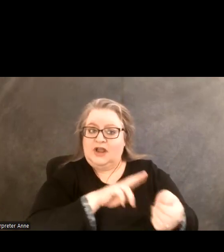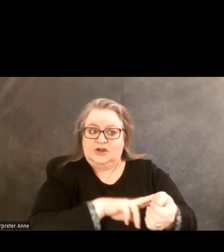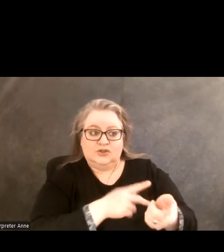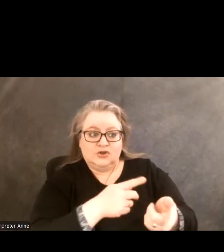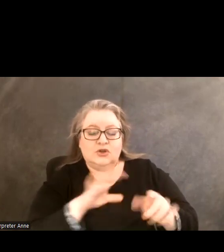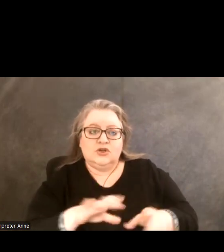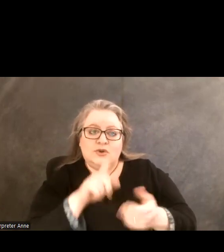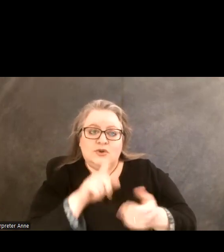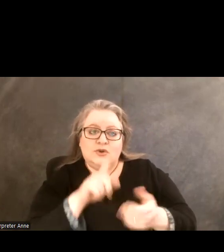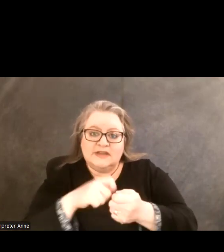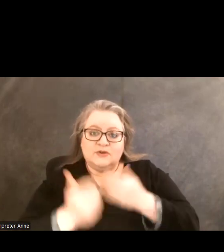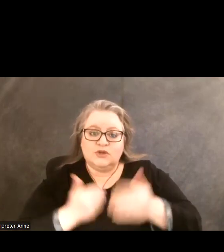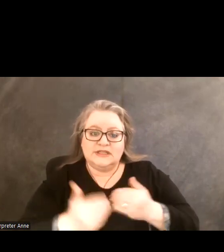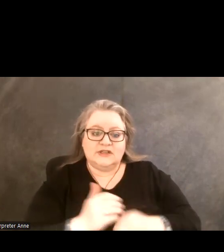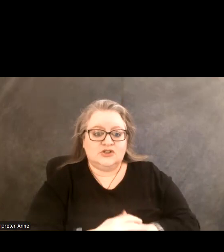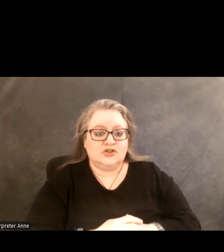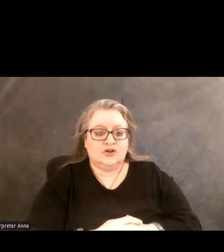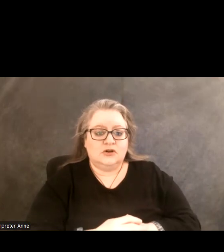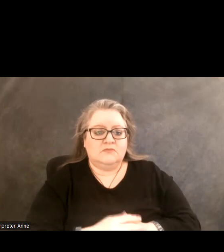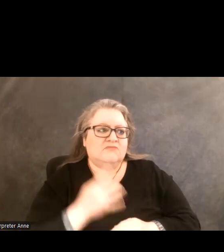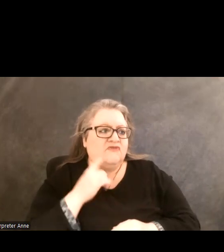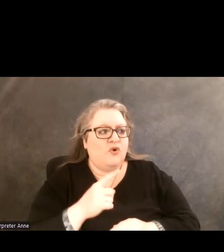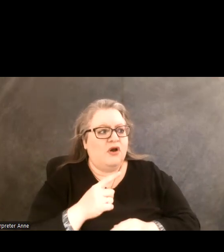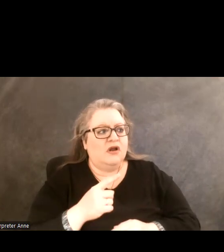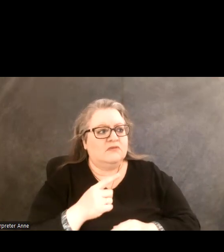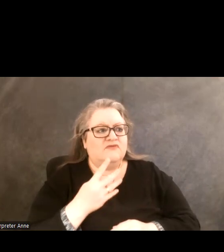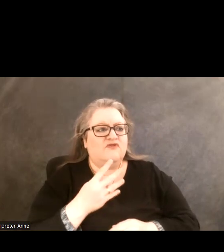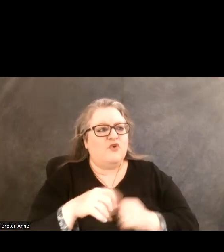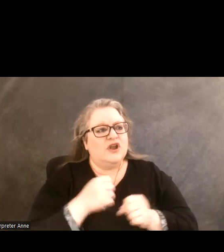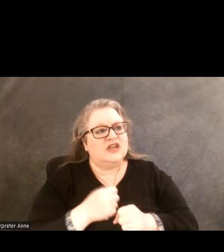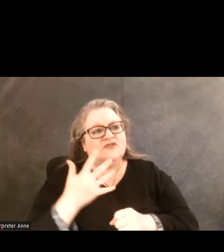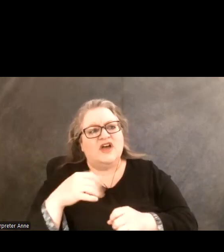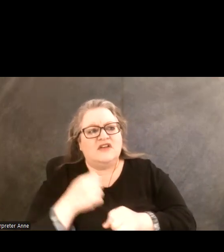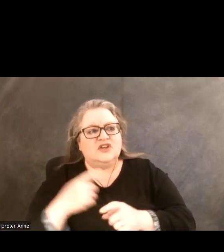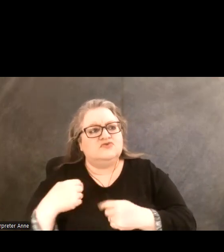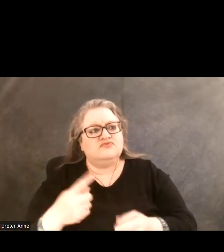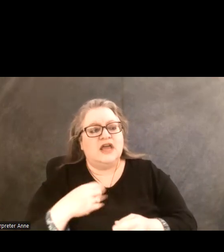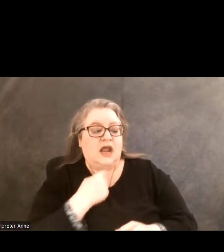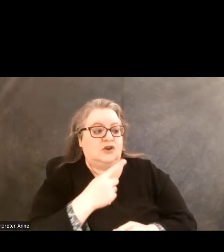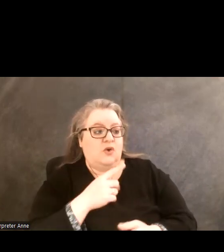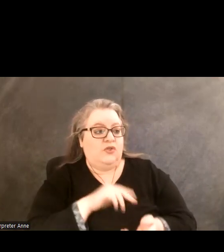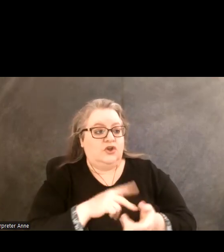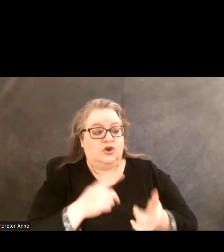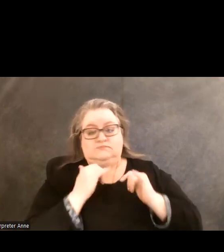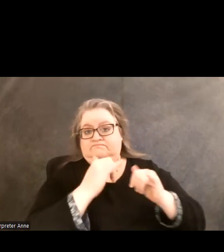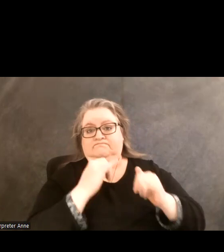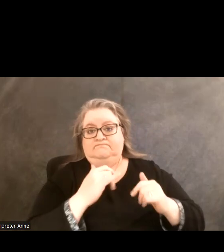specific procedure for I would say or years, and I told the nurse that I had been doing the same procedure to myself for